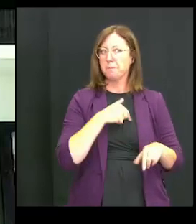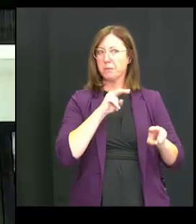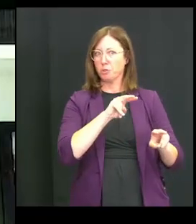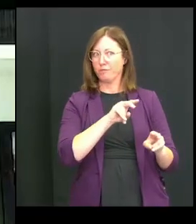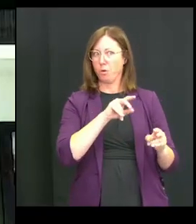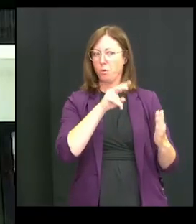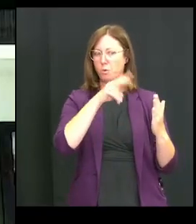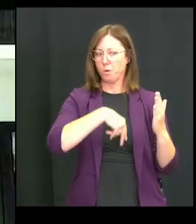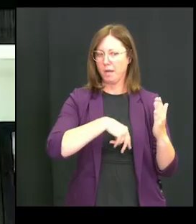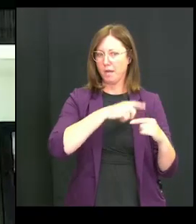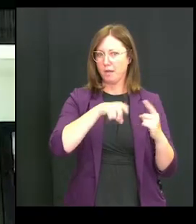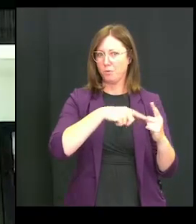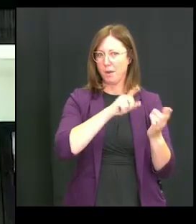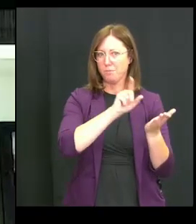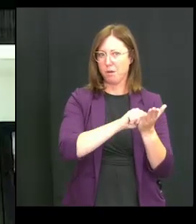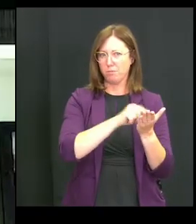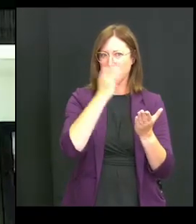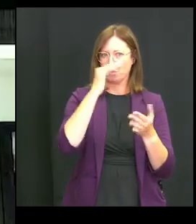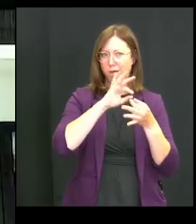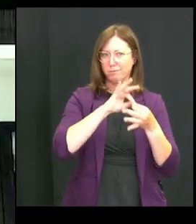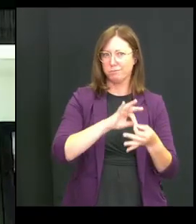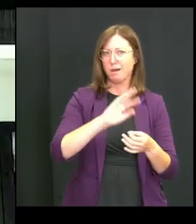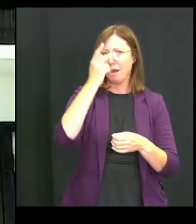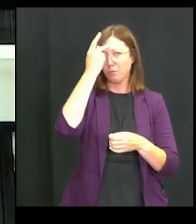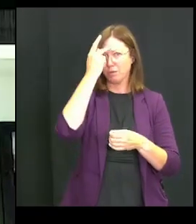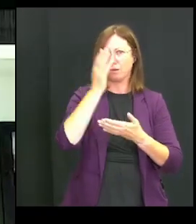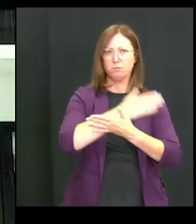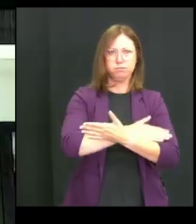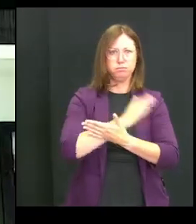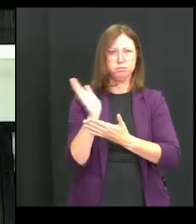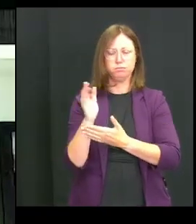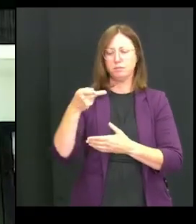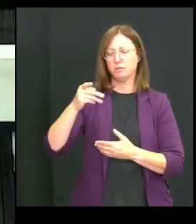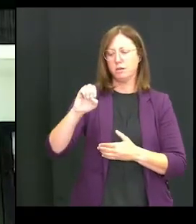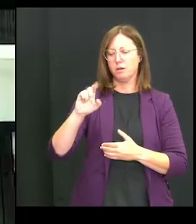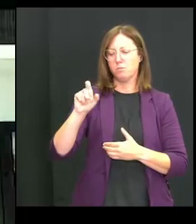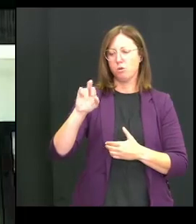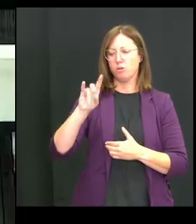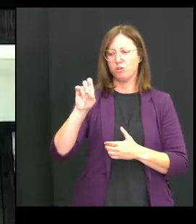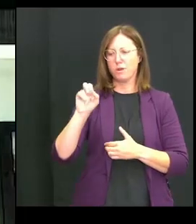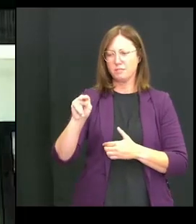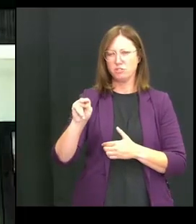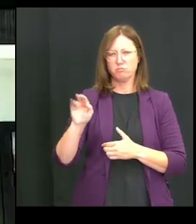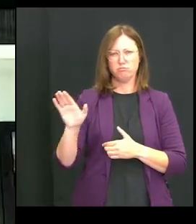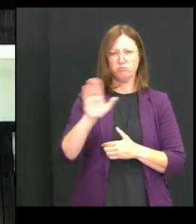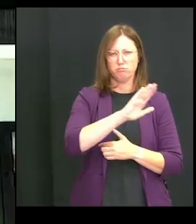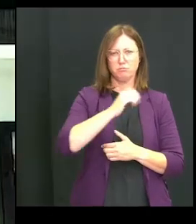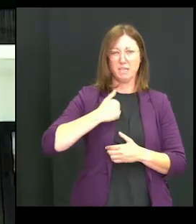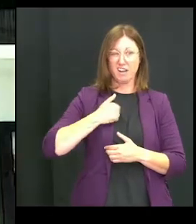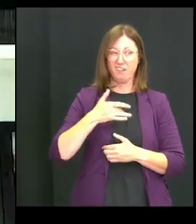because it's going to be on political polarization in Canada. Something that I know many of you have probably talked about with your friends or colleagues